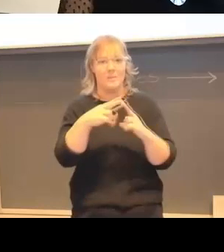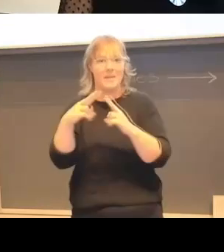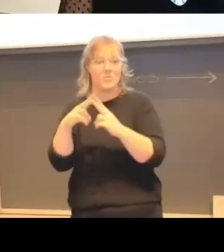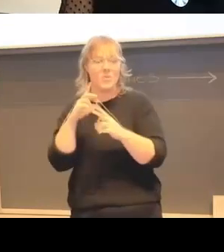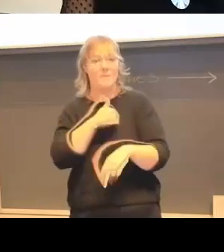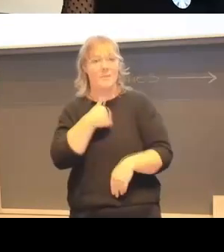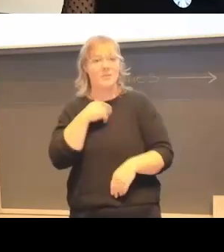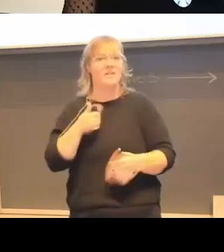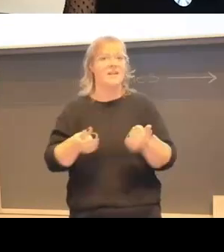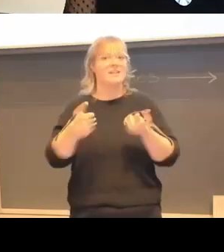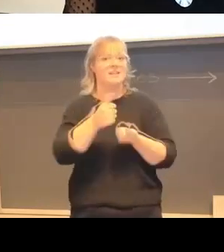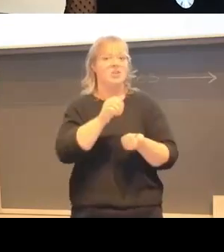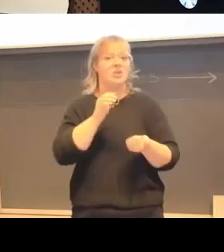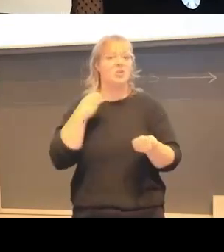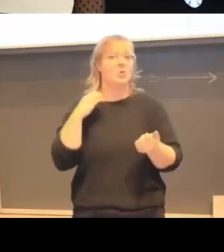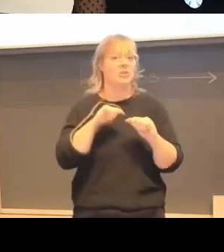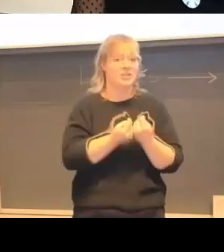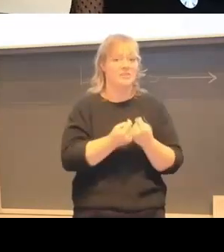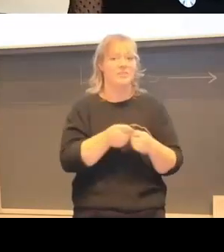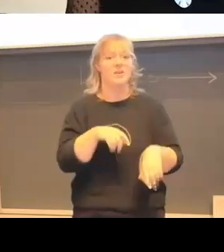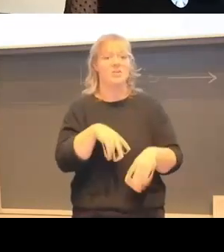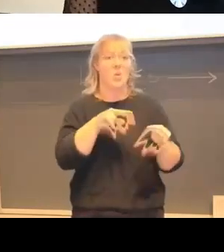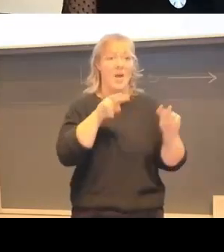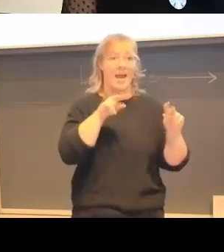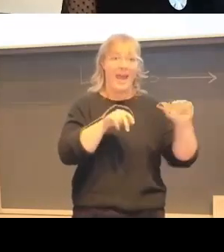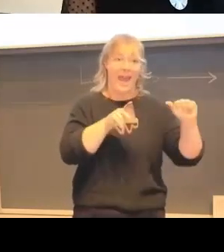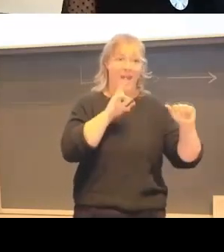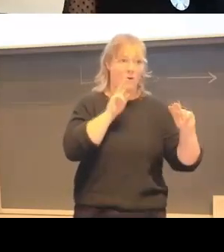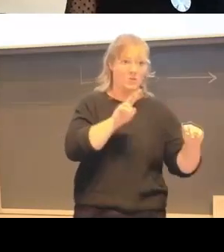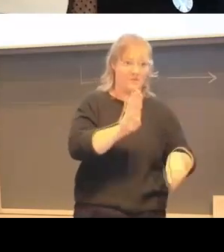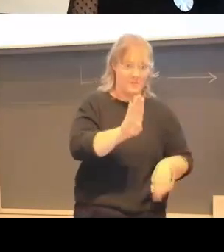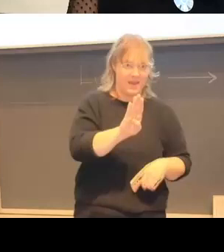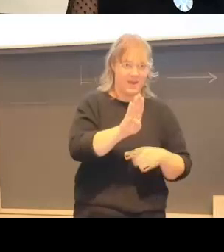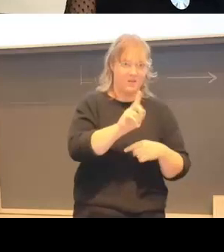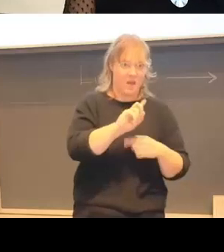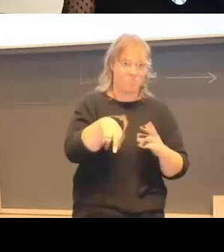in Cycle One surgeon a would observe B on rounds coding their communication and providing feedback